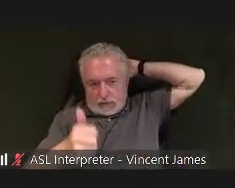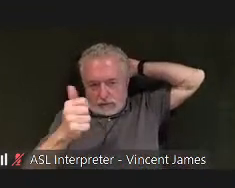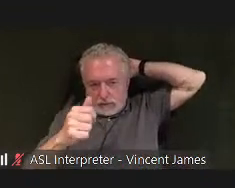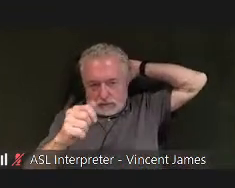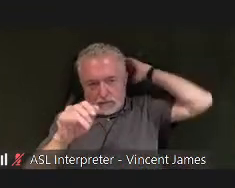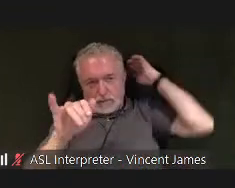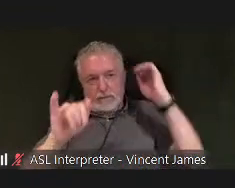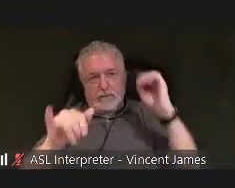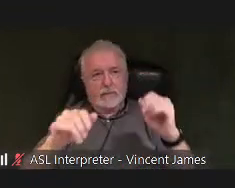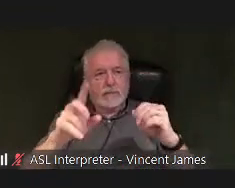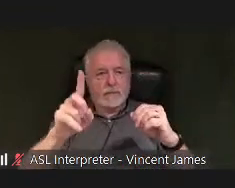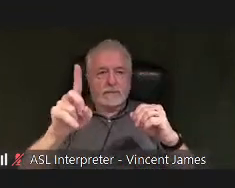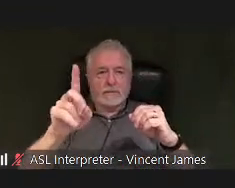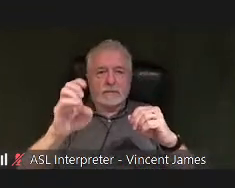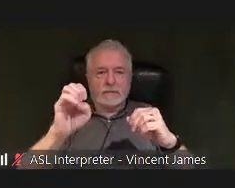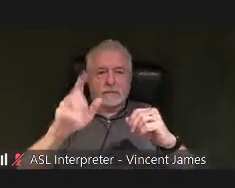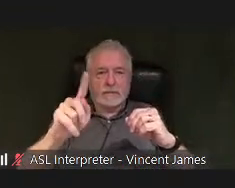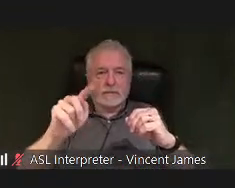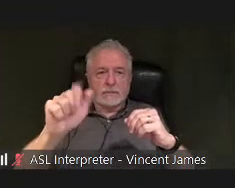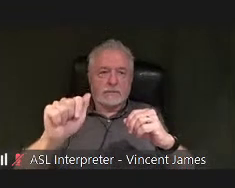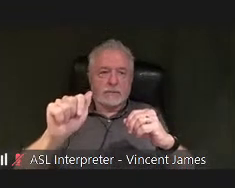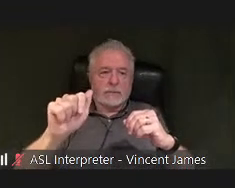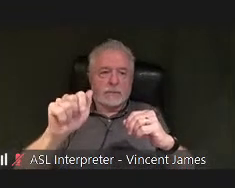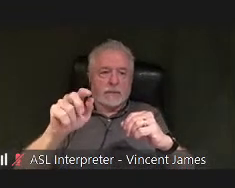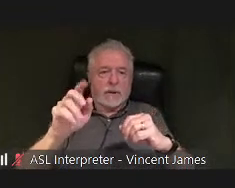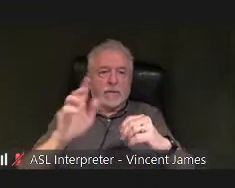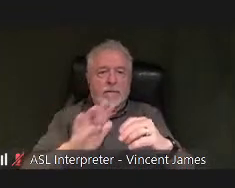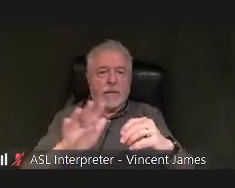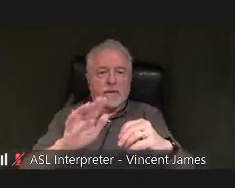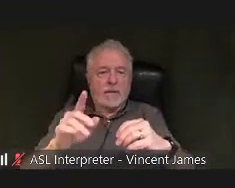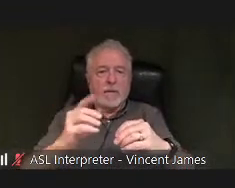that the Delta variant, which is probably the one or the most